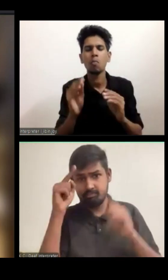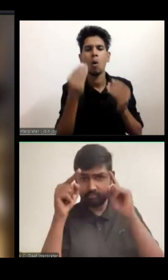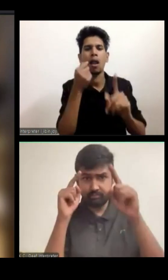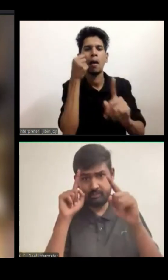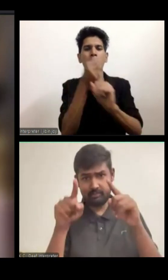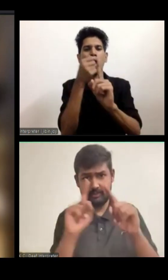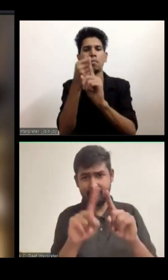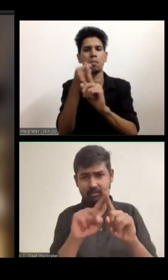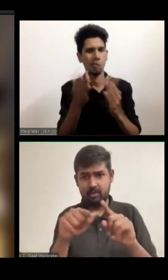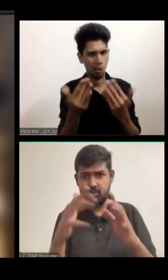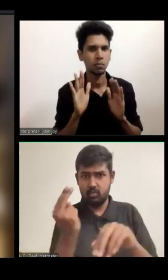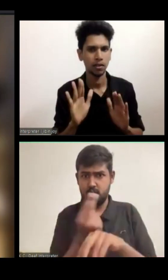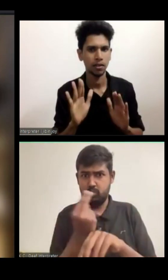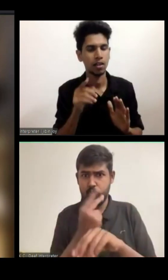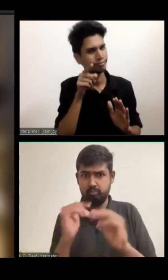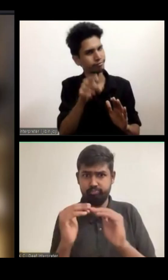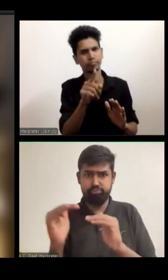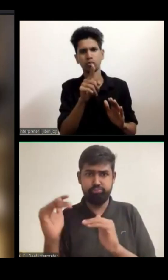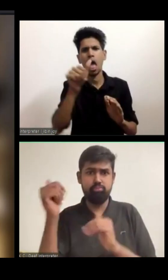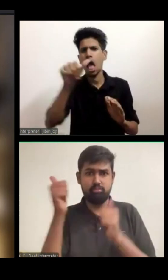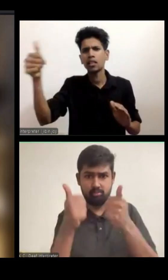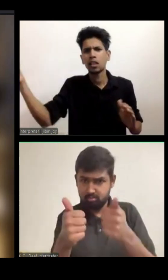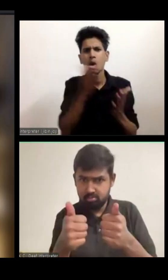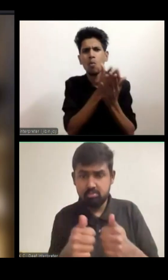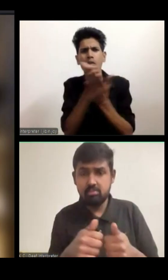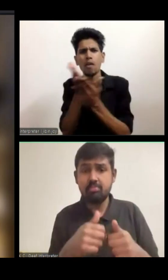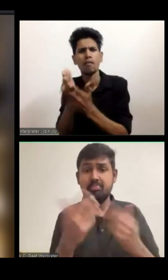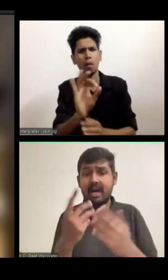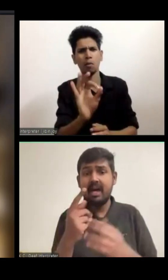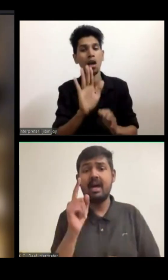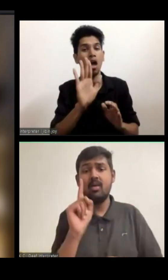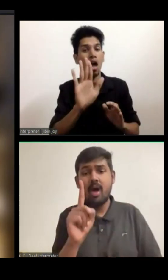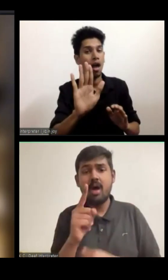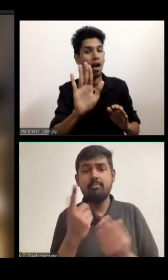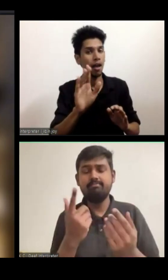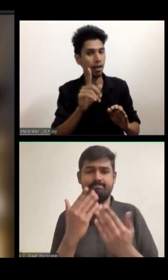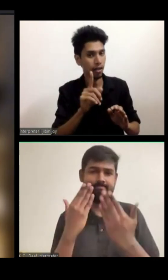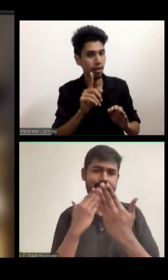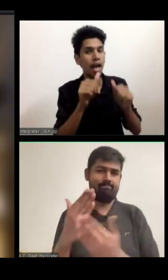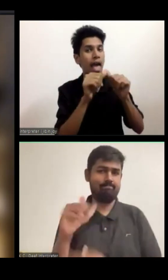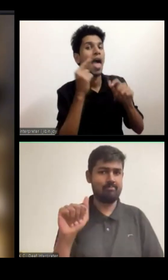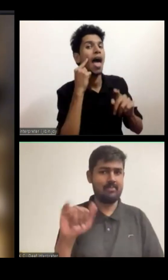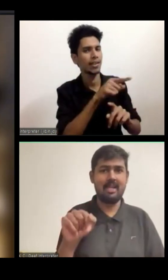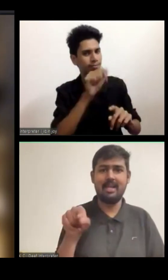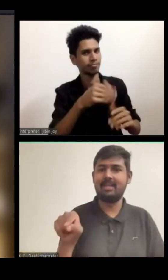So, that's the only way out. And luckily thanks to AI... We can build things faster. It is easier to change our software...